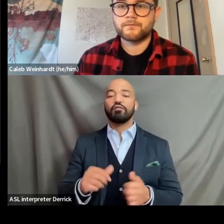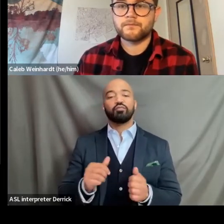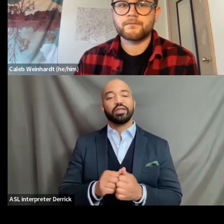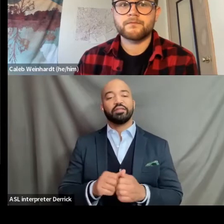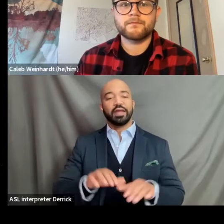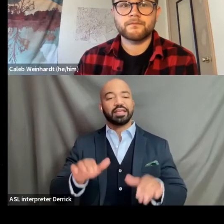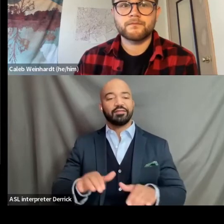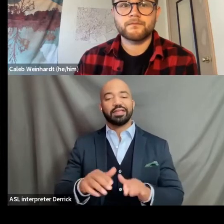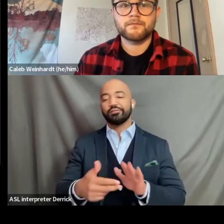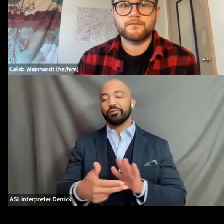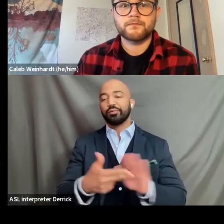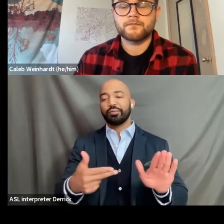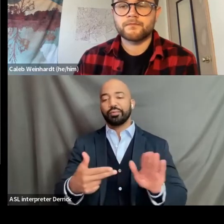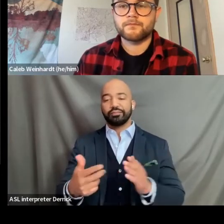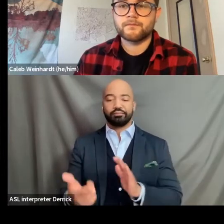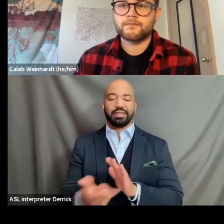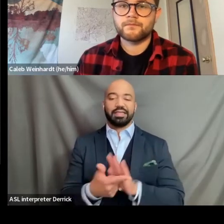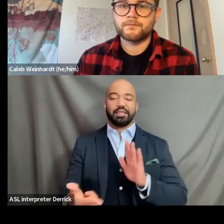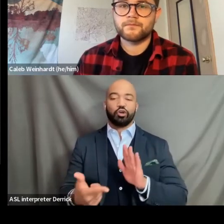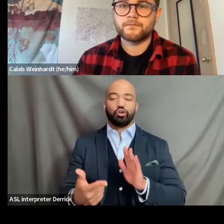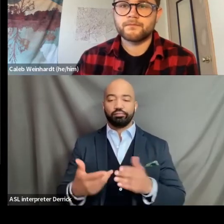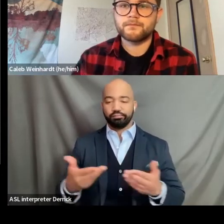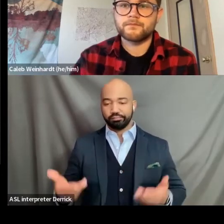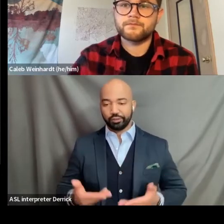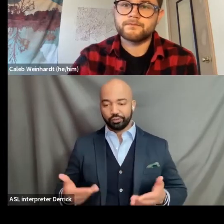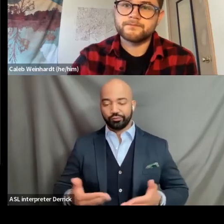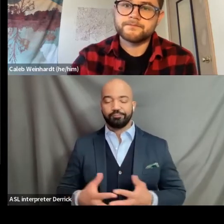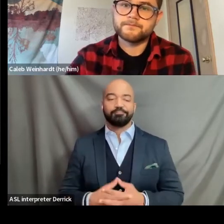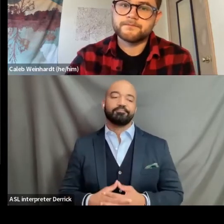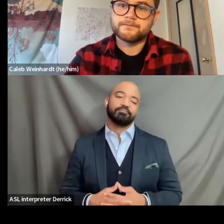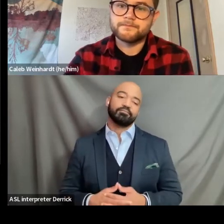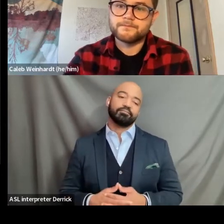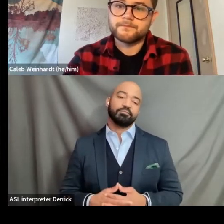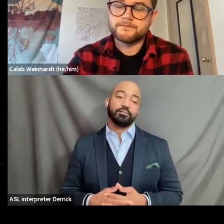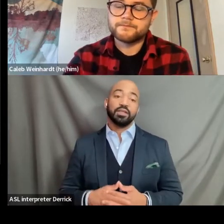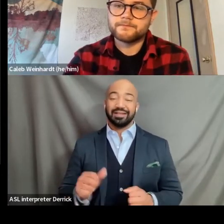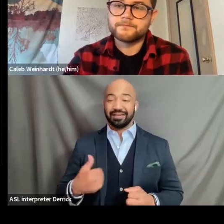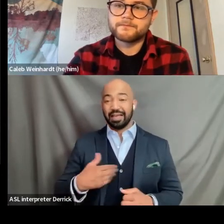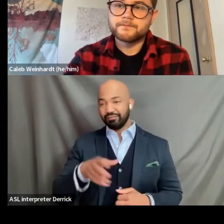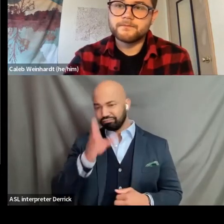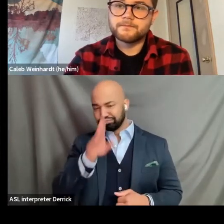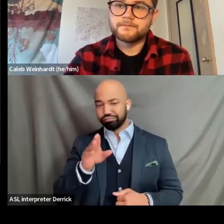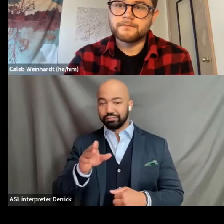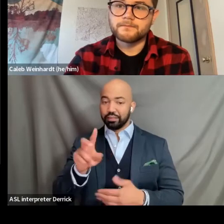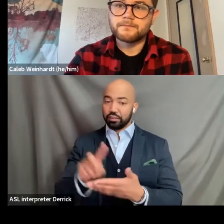not considered legal in our country. So there can be some overt discrimination that's happening by law enforcement.